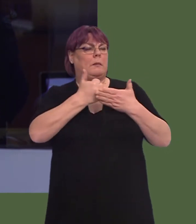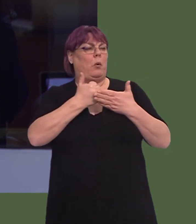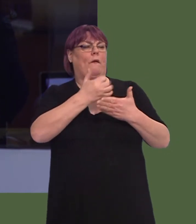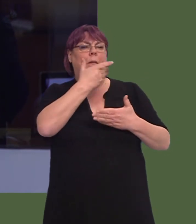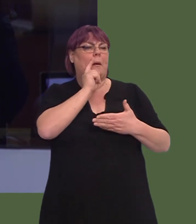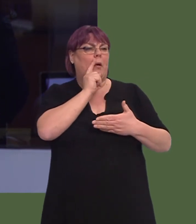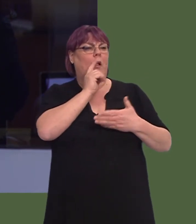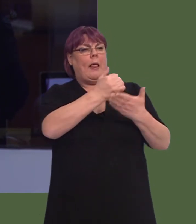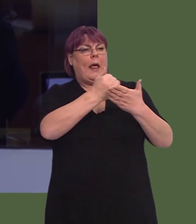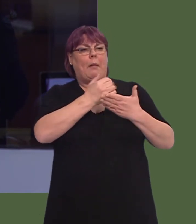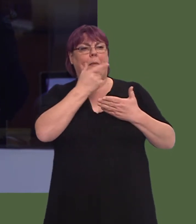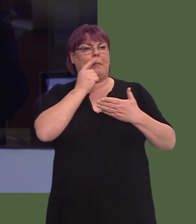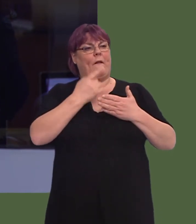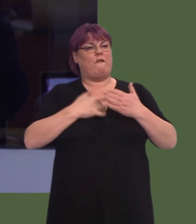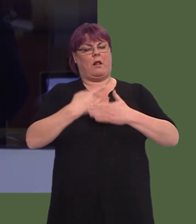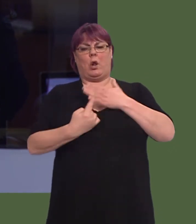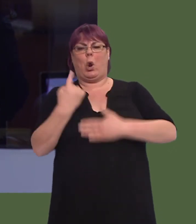loneliness and isolation in the city.